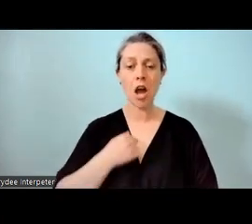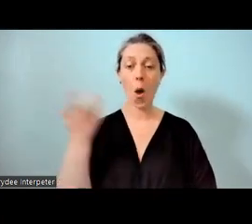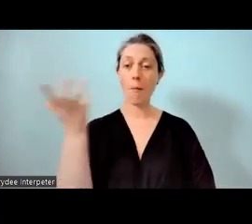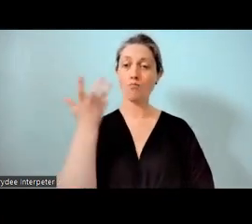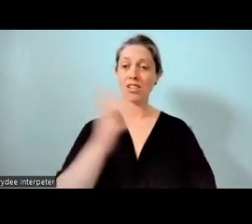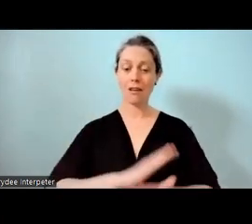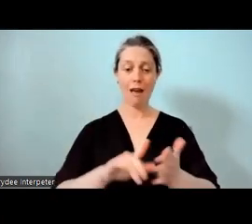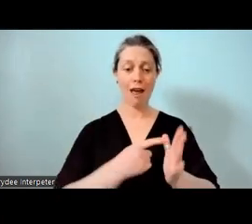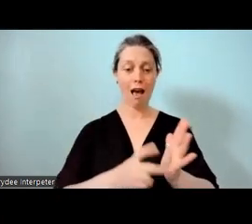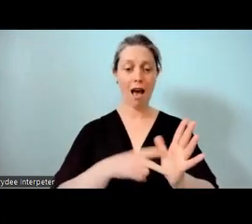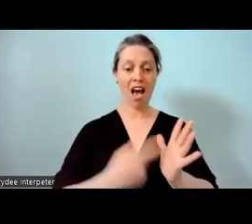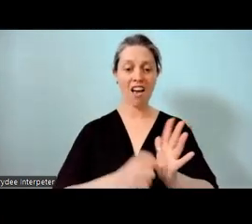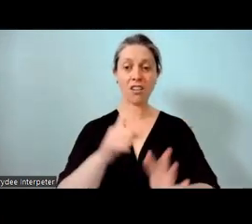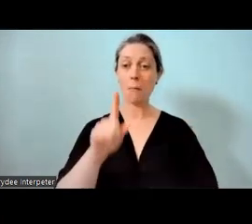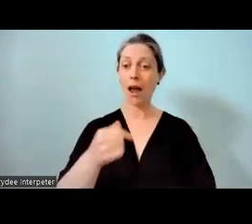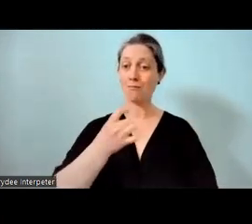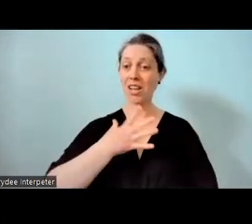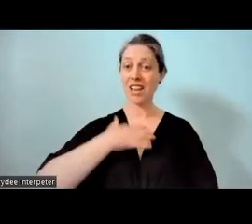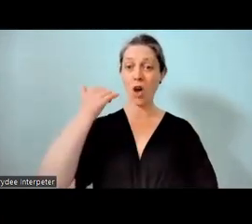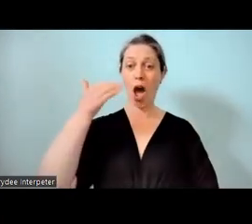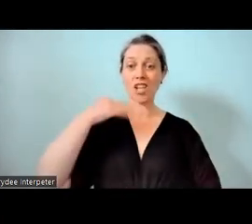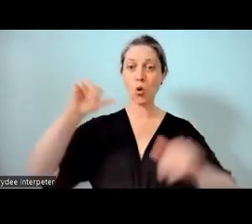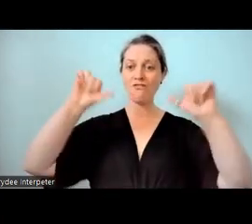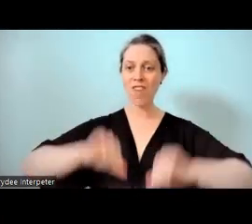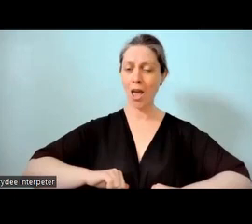but I also like failed outta high school. Like pretty spectacularly really.